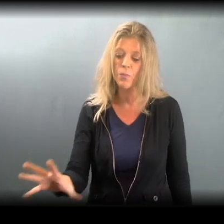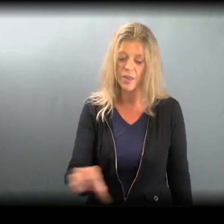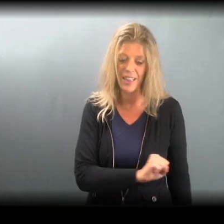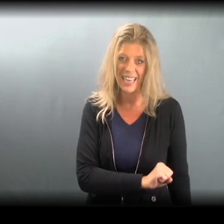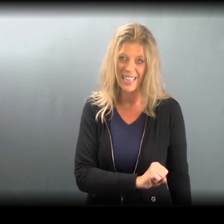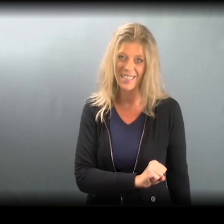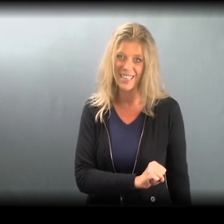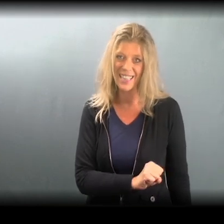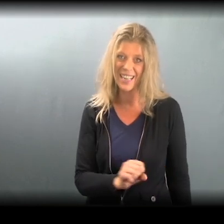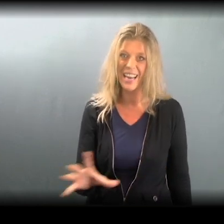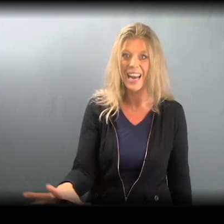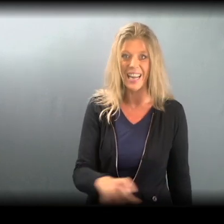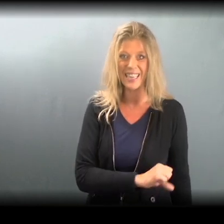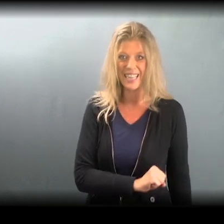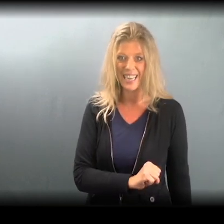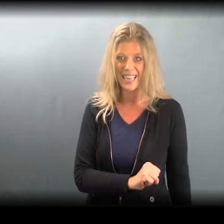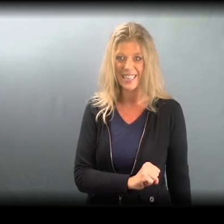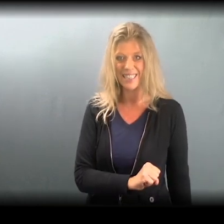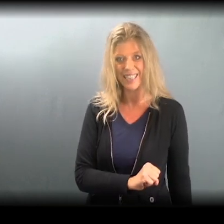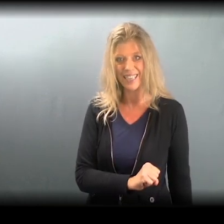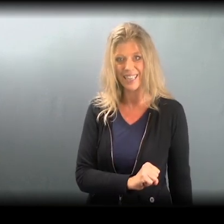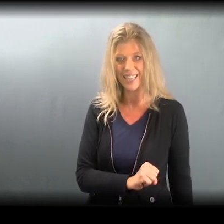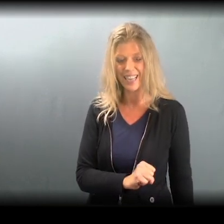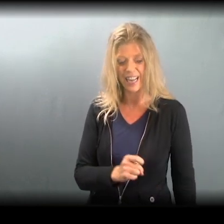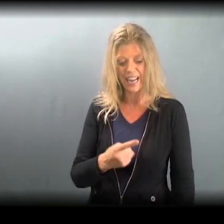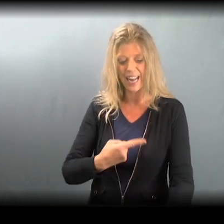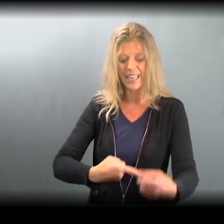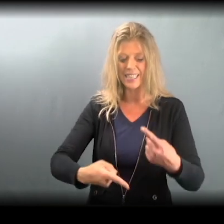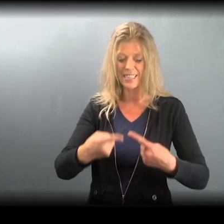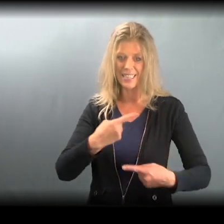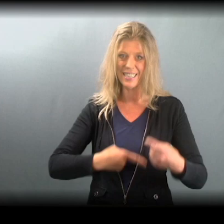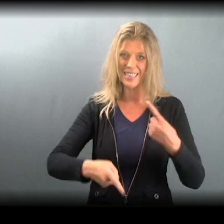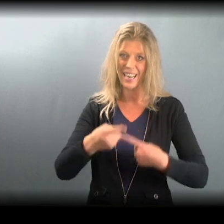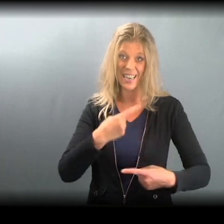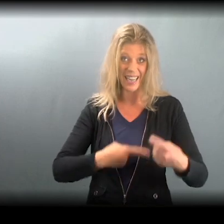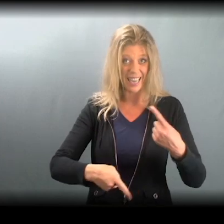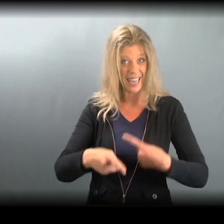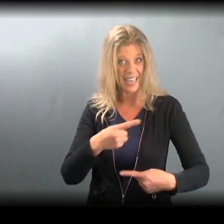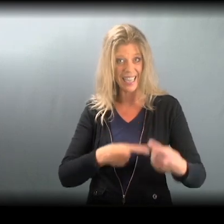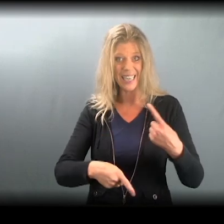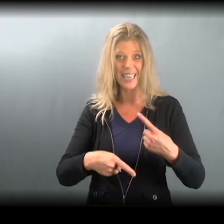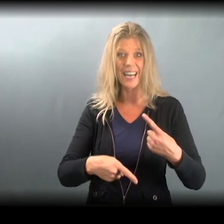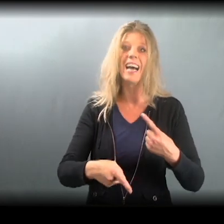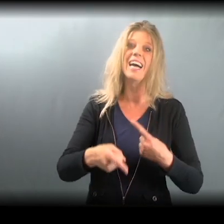THESE SIGN